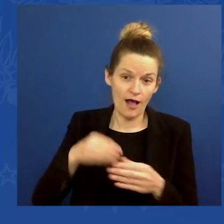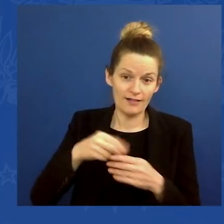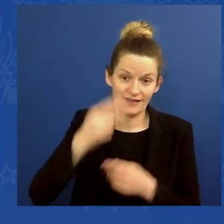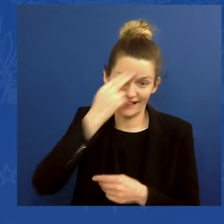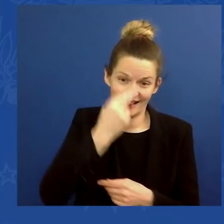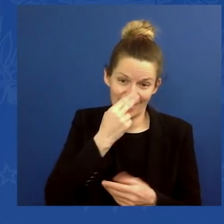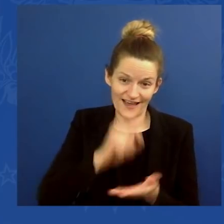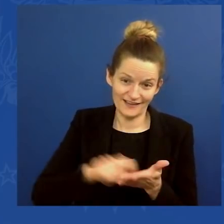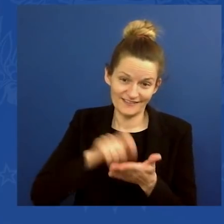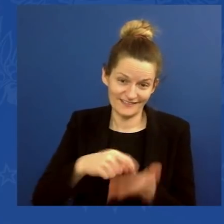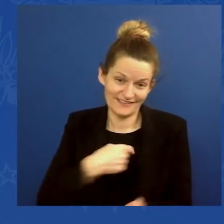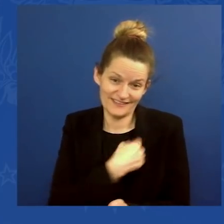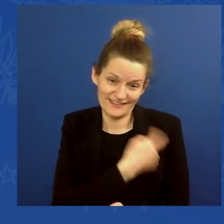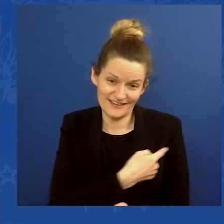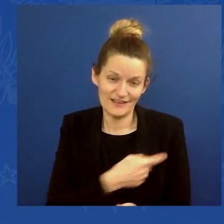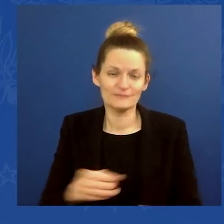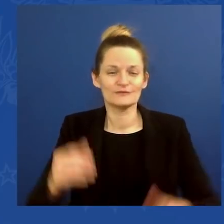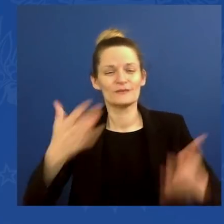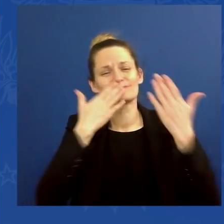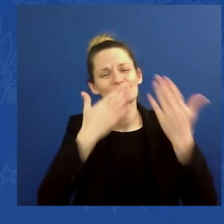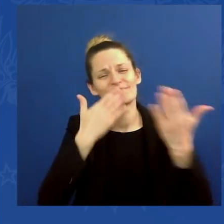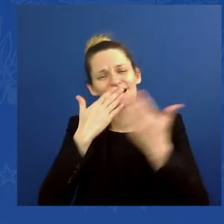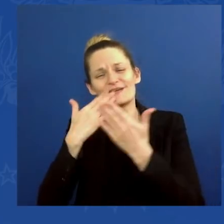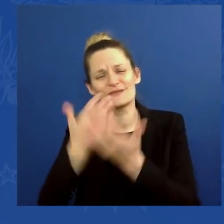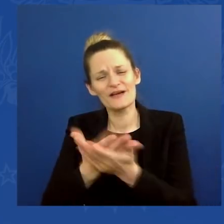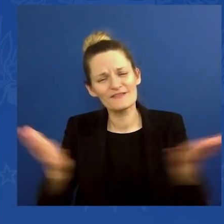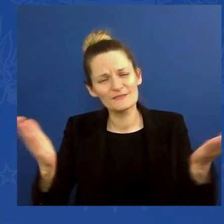come up here and speak. And thank you, Nancy, for the nice compliments.